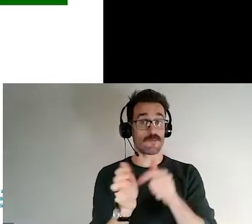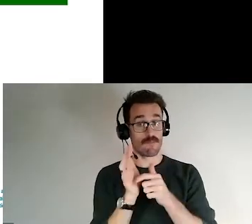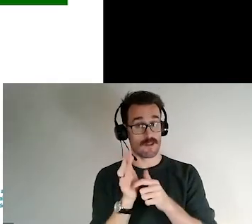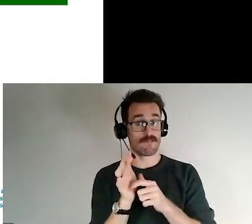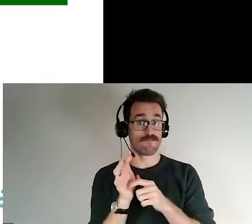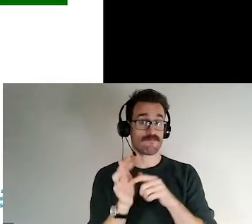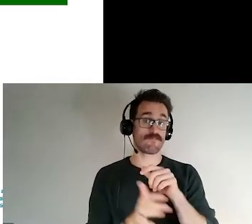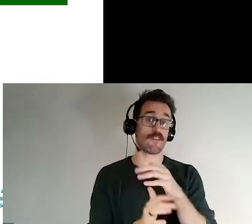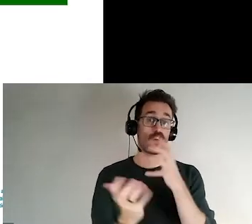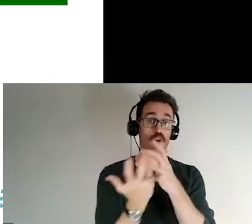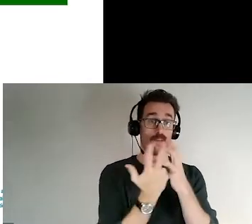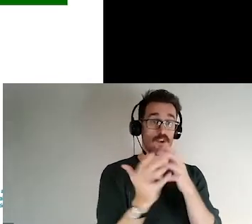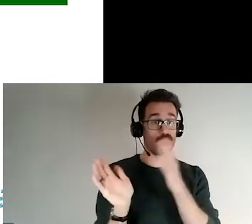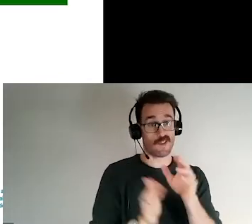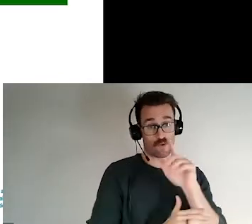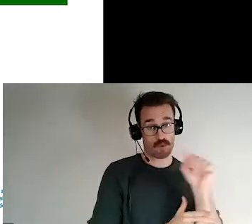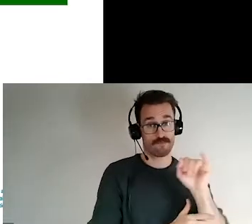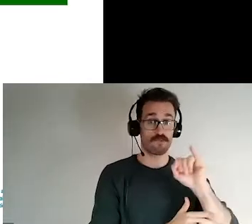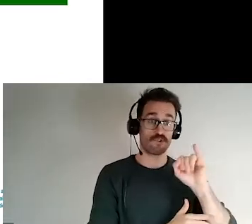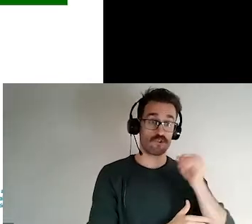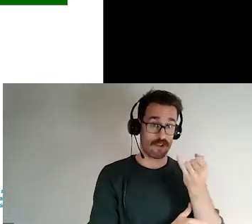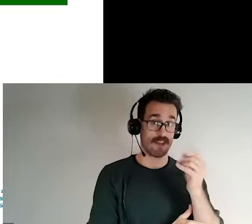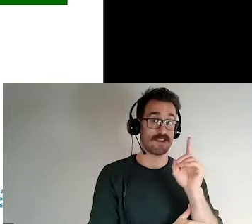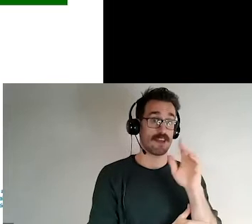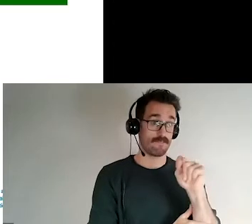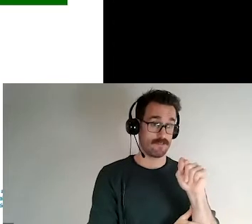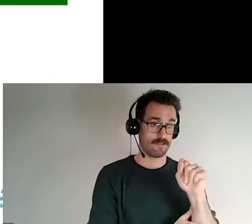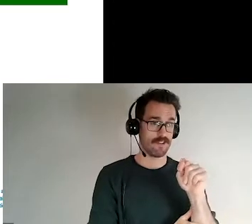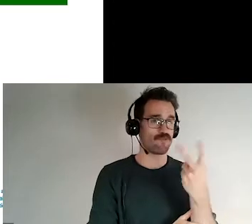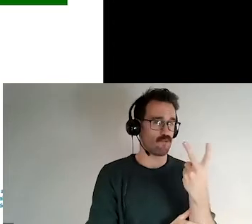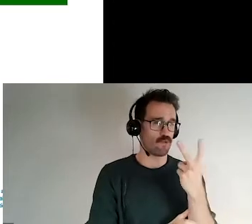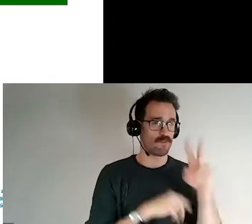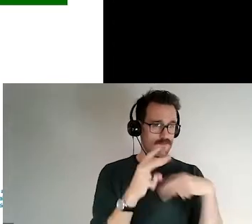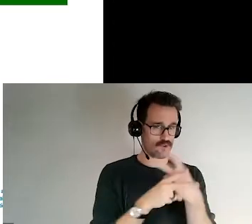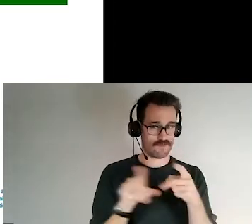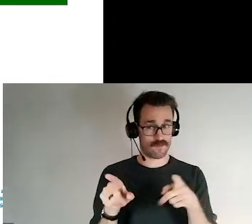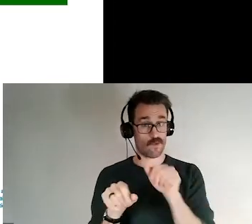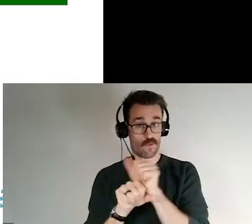we've created two versions. We have a worker version and an organizational version. The worker